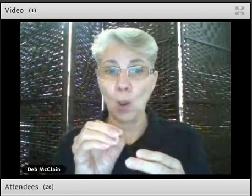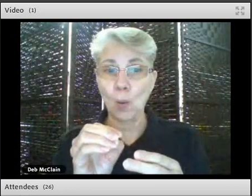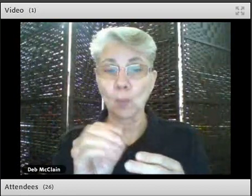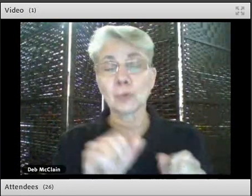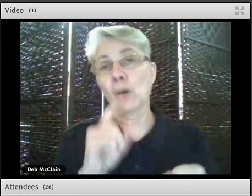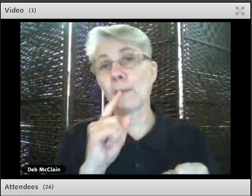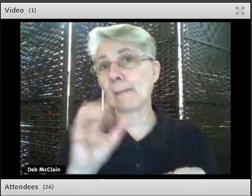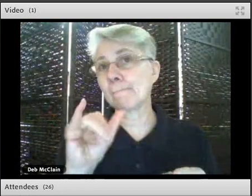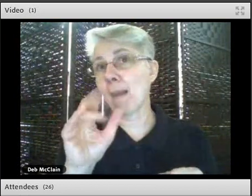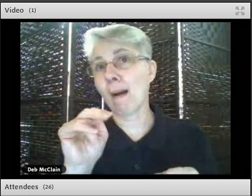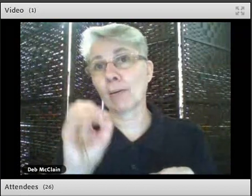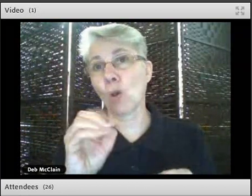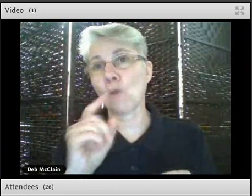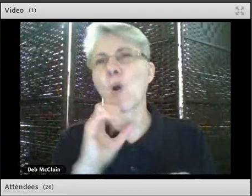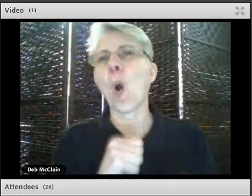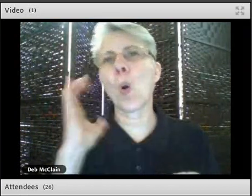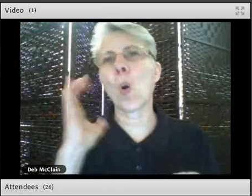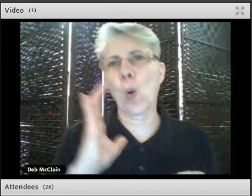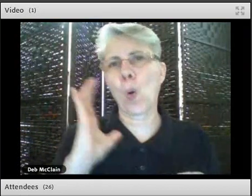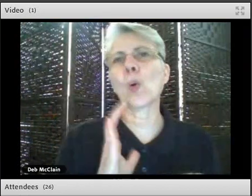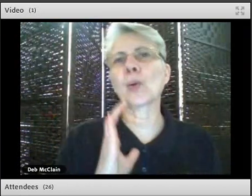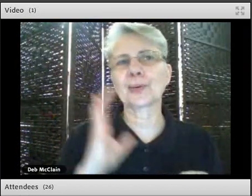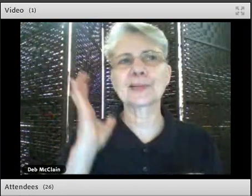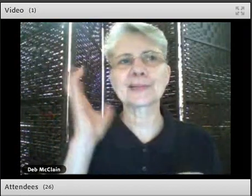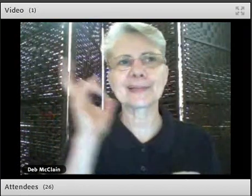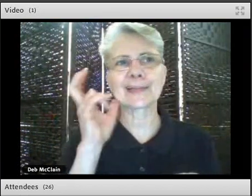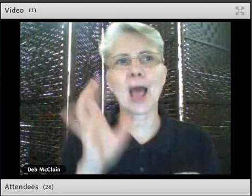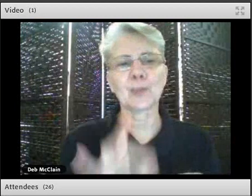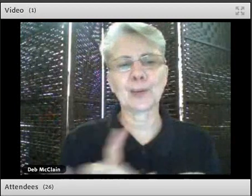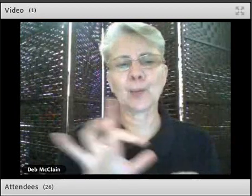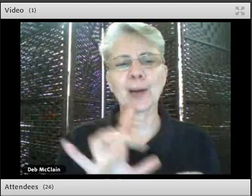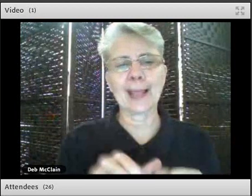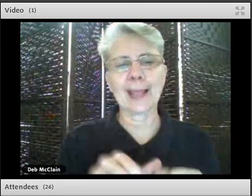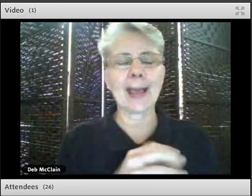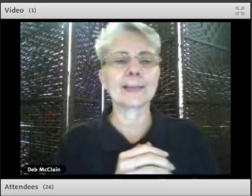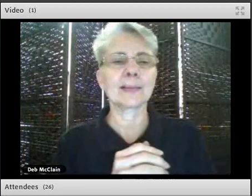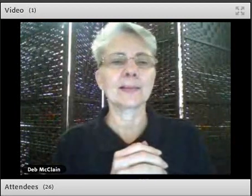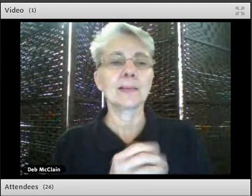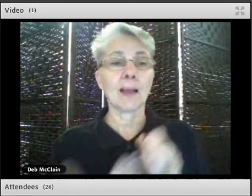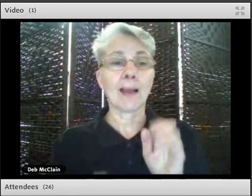usually don't happen for audio, but if there is something,